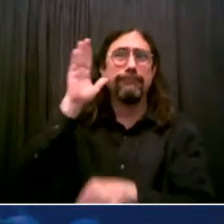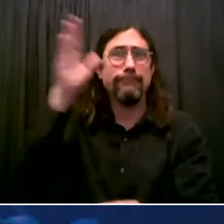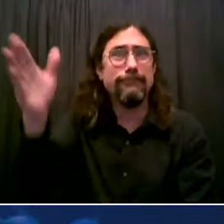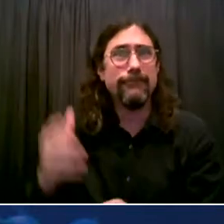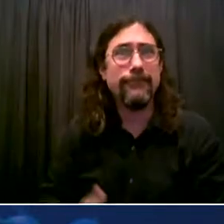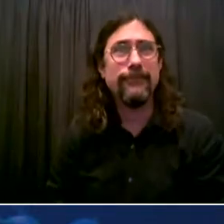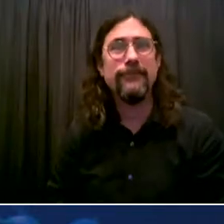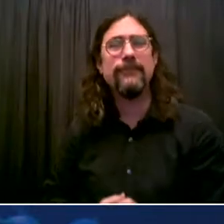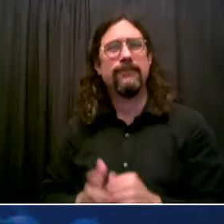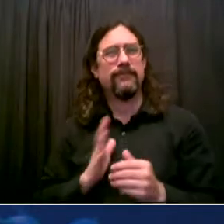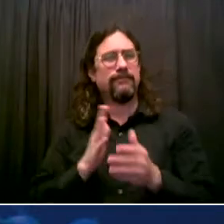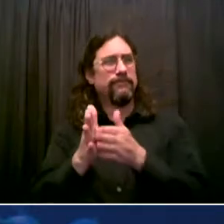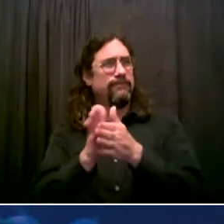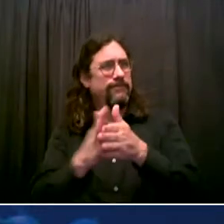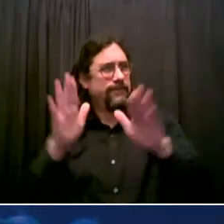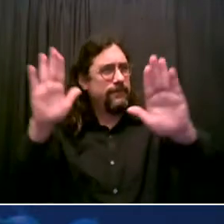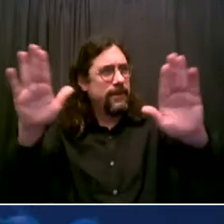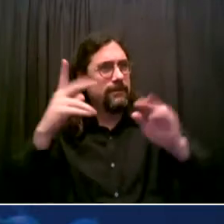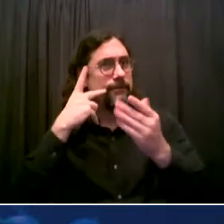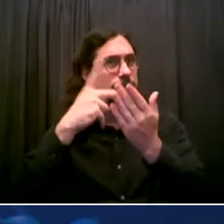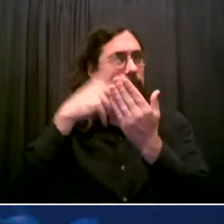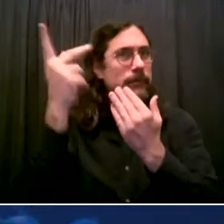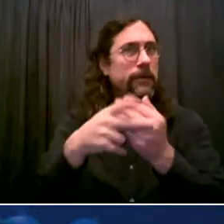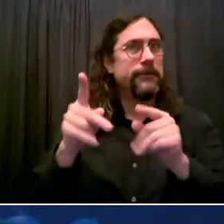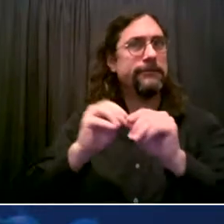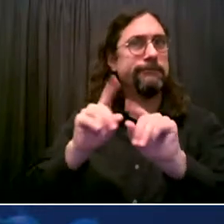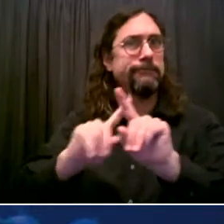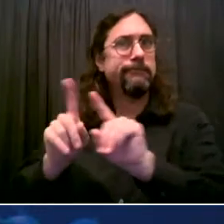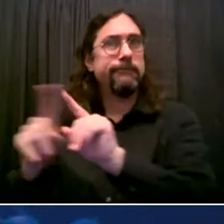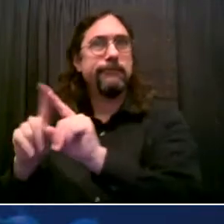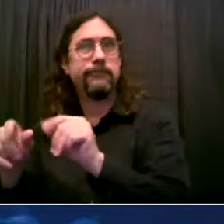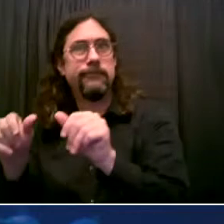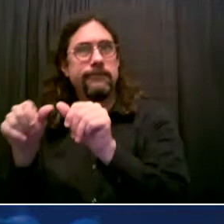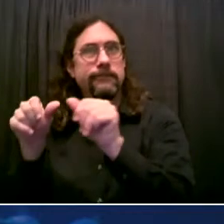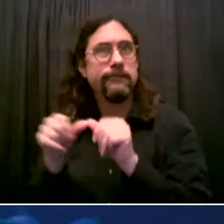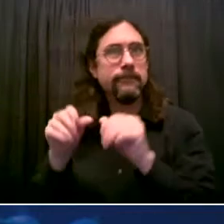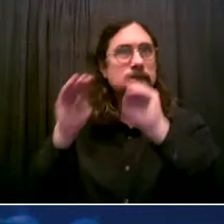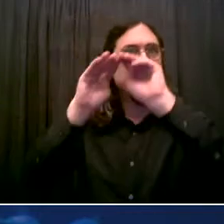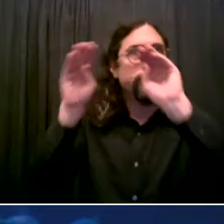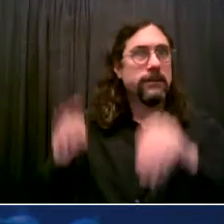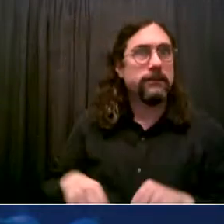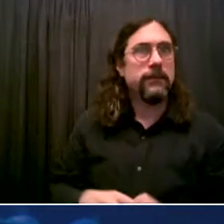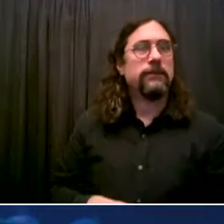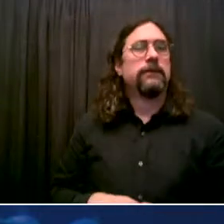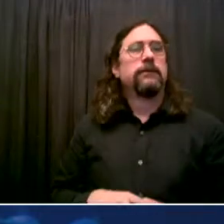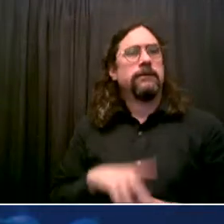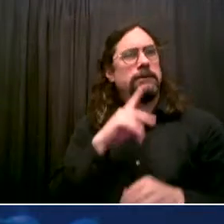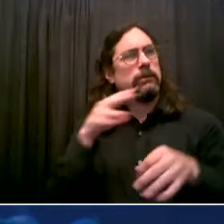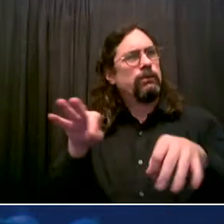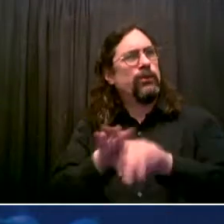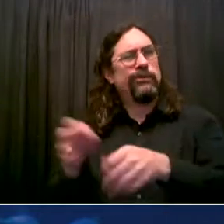APPROACH WE ARE LOOKING FOR FOR FAMILIES TO COME OUT TOGETHER. THIS IS ANOTHER THING YOU CAN